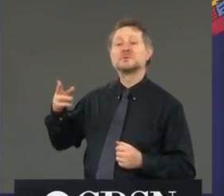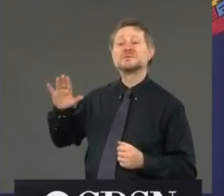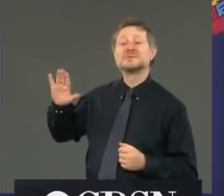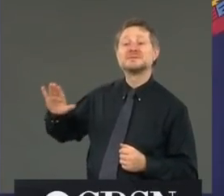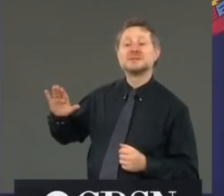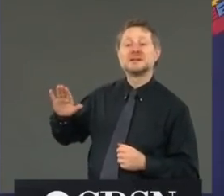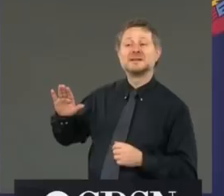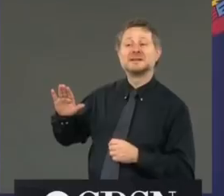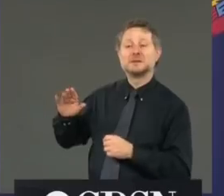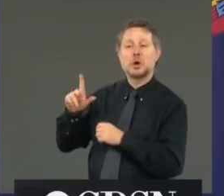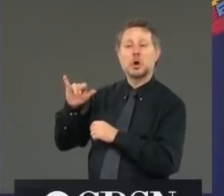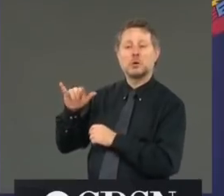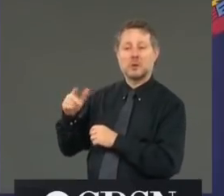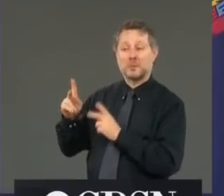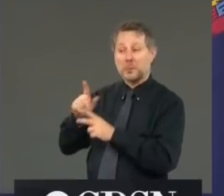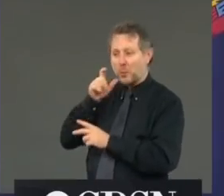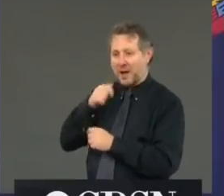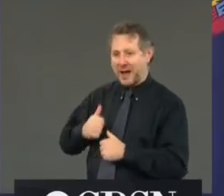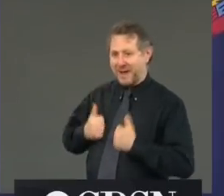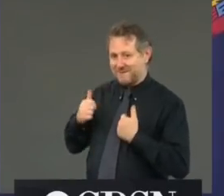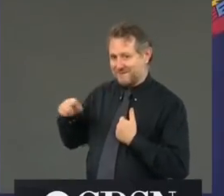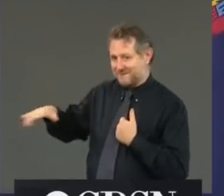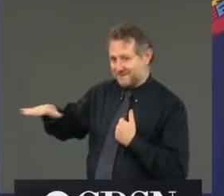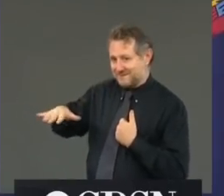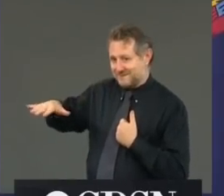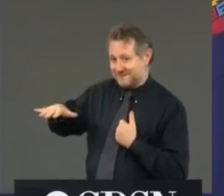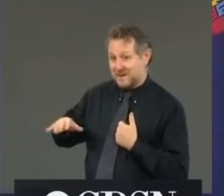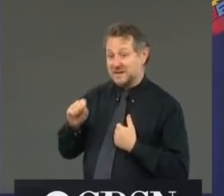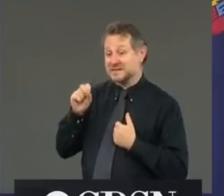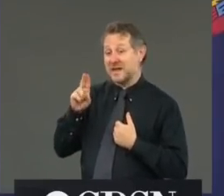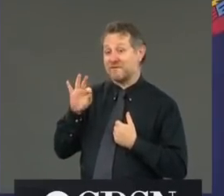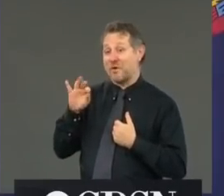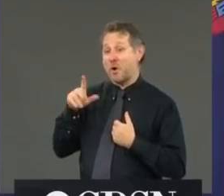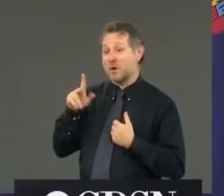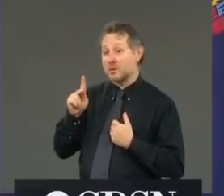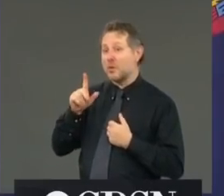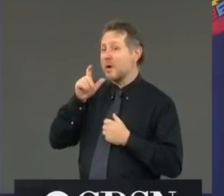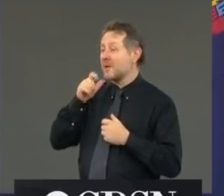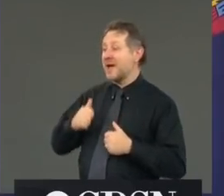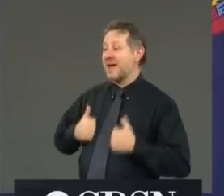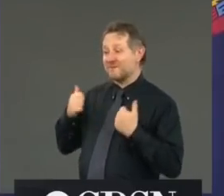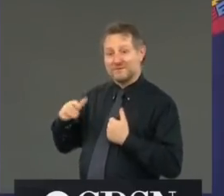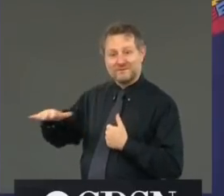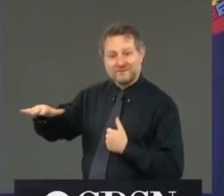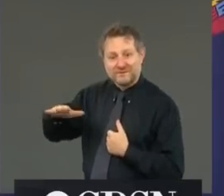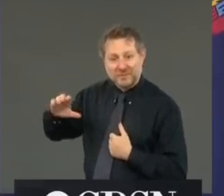OPERATIONAL ISSUE, ZACK. I THINK BECAUSE THE CITY